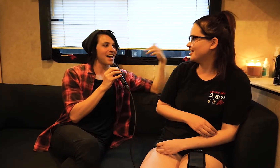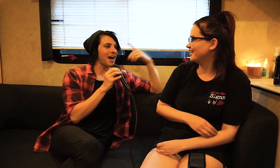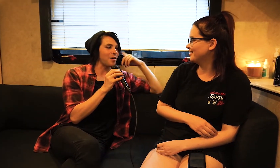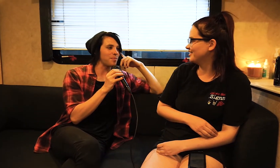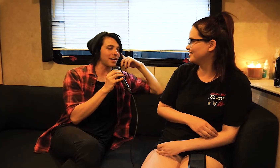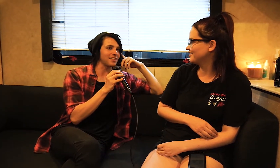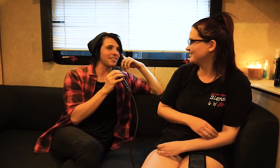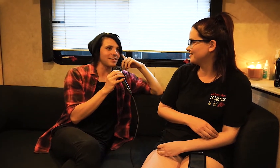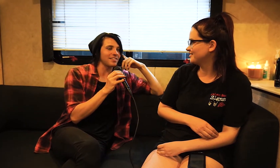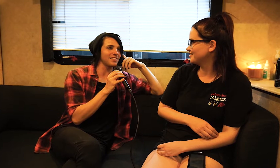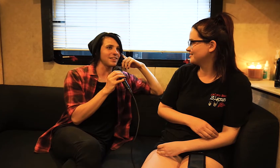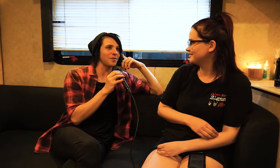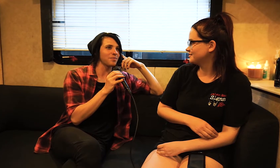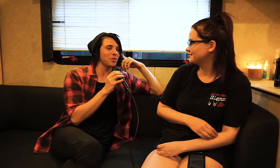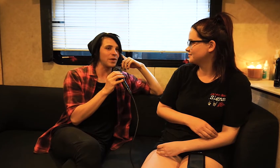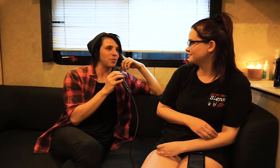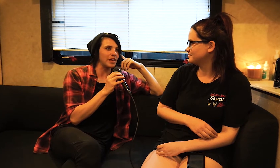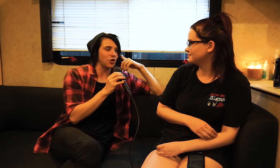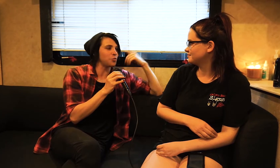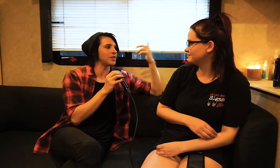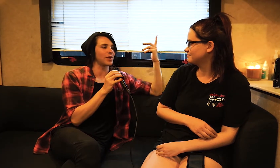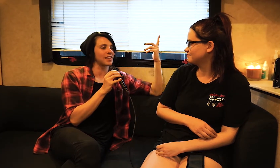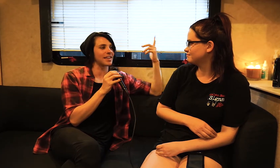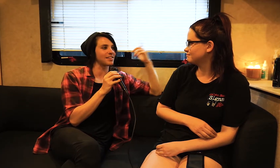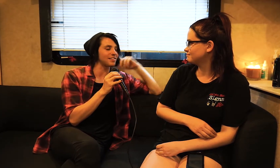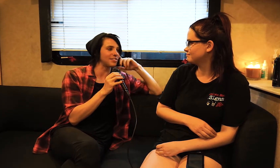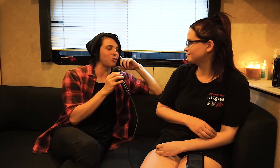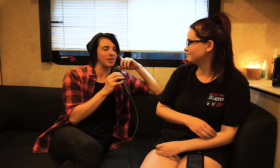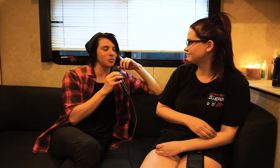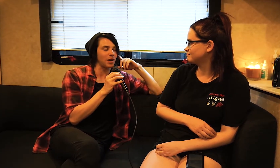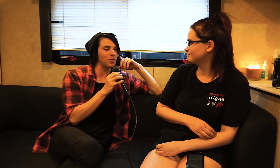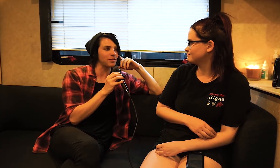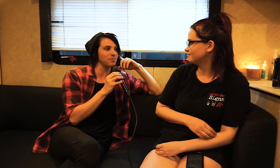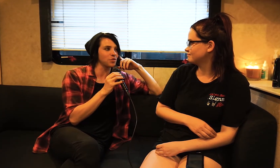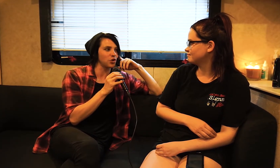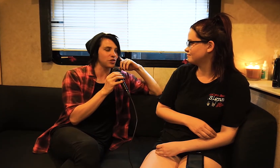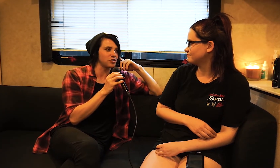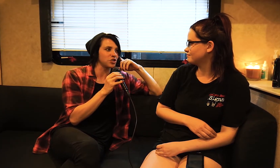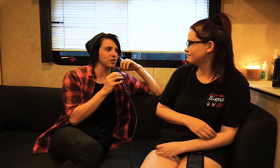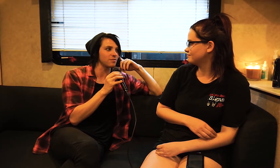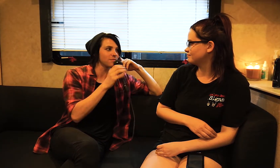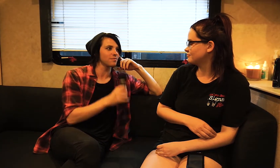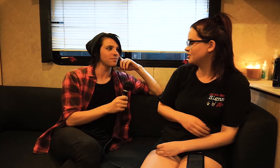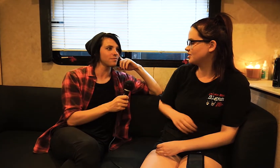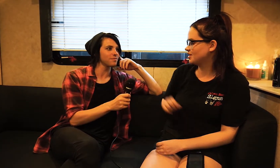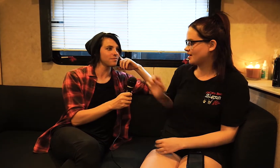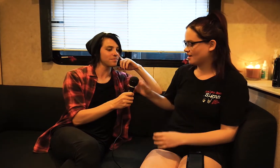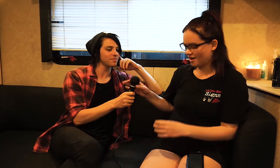um because it's just you know we- we could be doing that there's just no reason we couldn't and shouldn't yeah